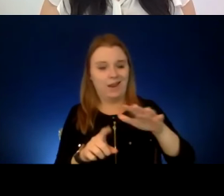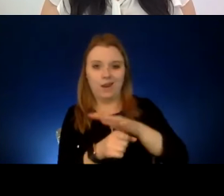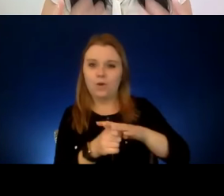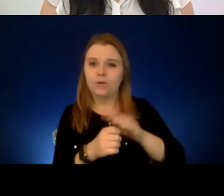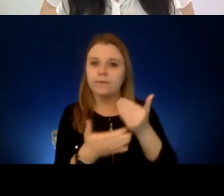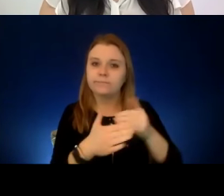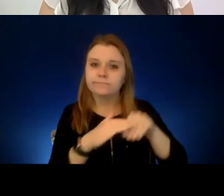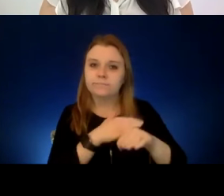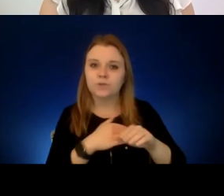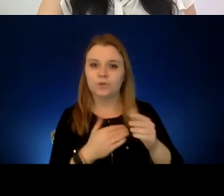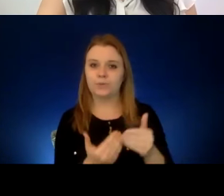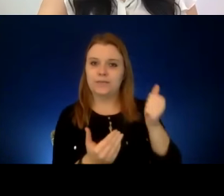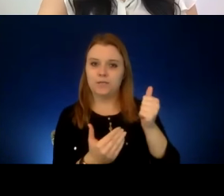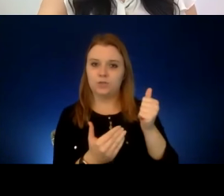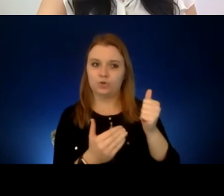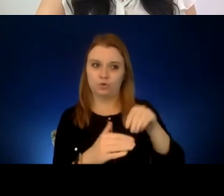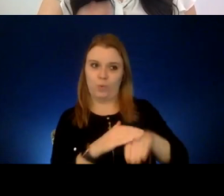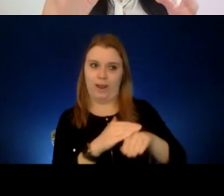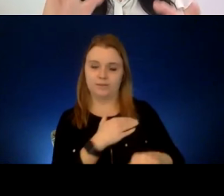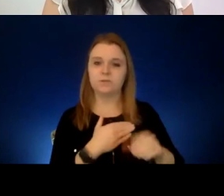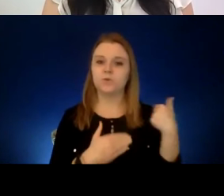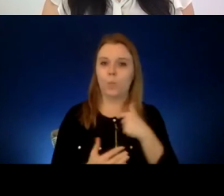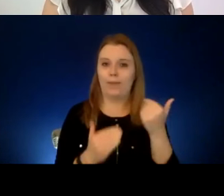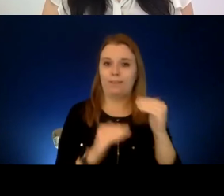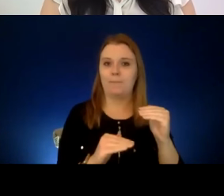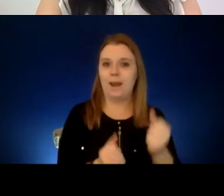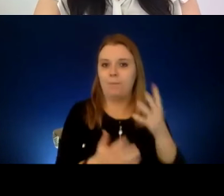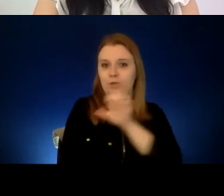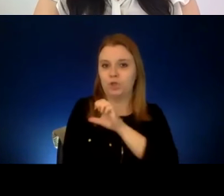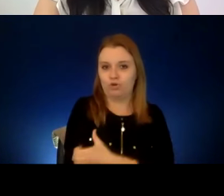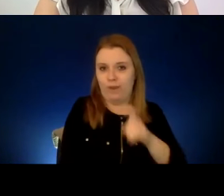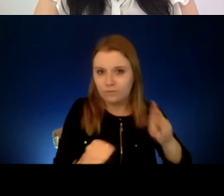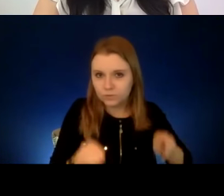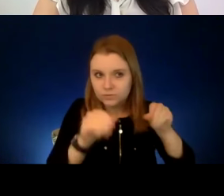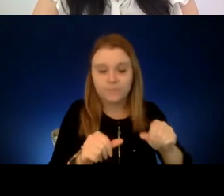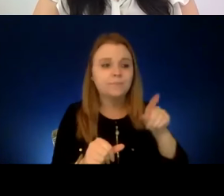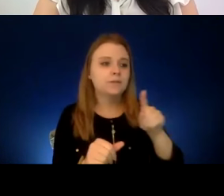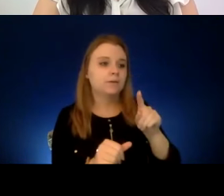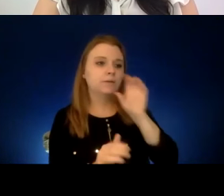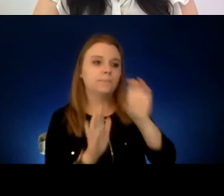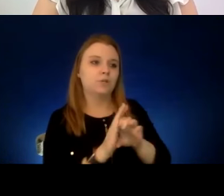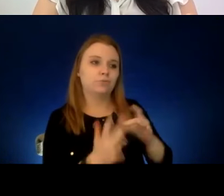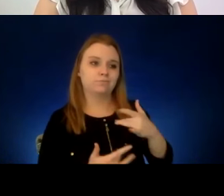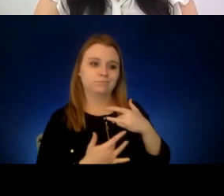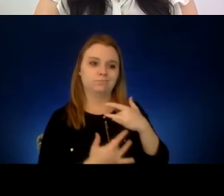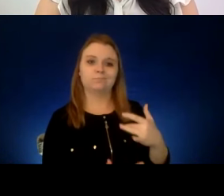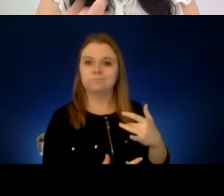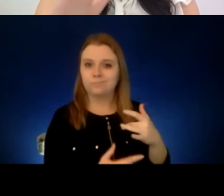so we're limiting their energy output. Here is a picture of a traditional Proscenium theater. There's the stage at the front